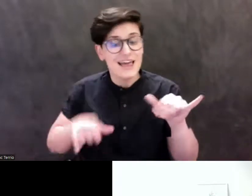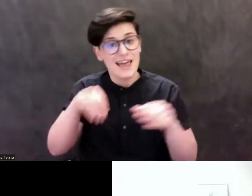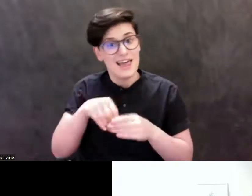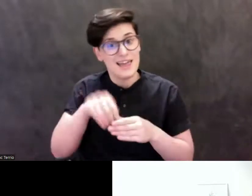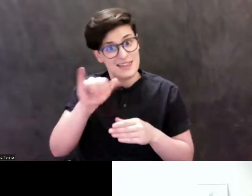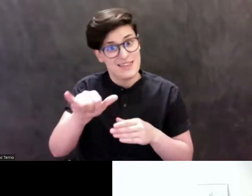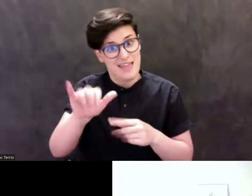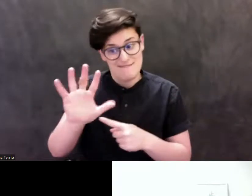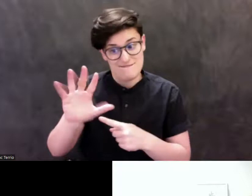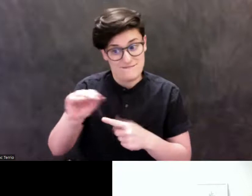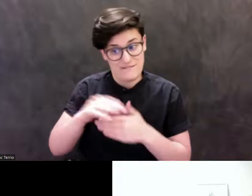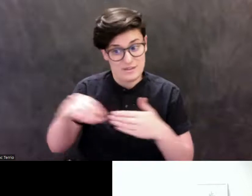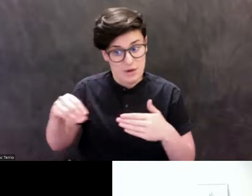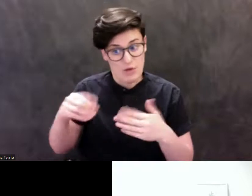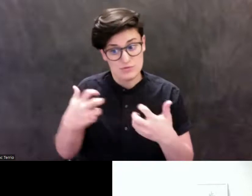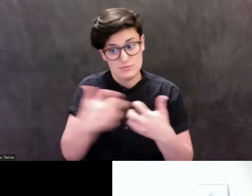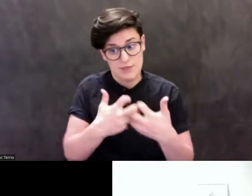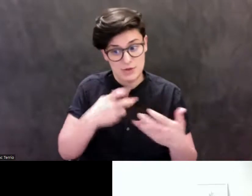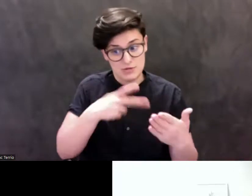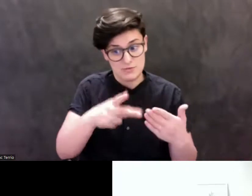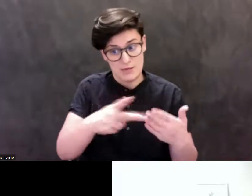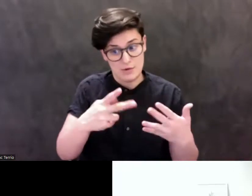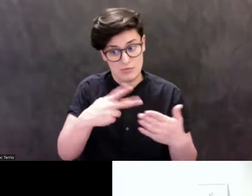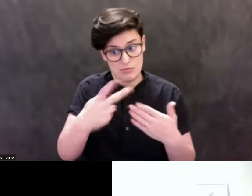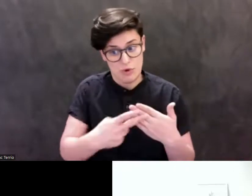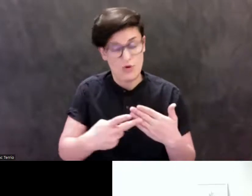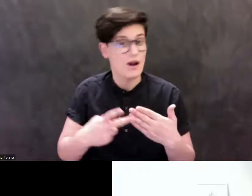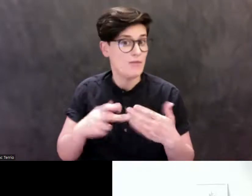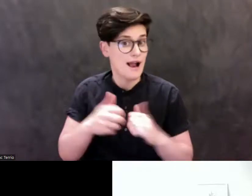per month payment program, you have to get this energy assistance.